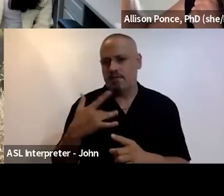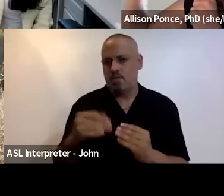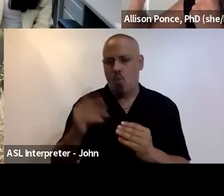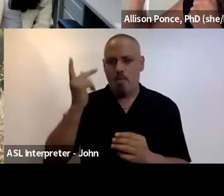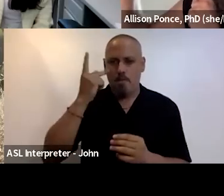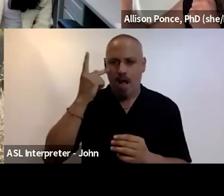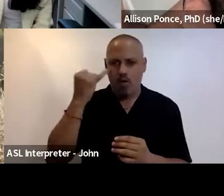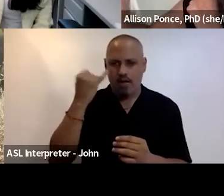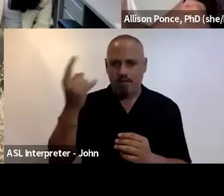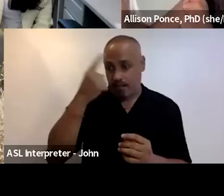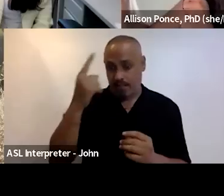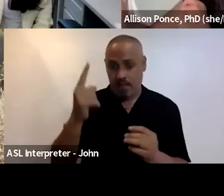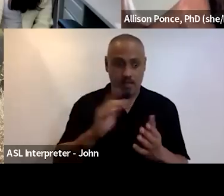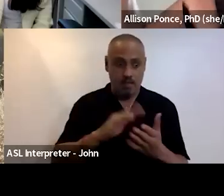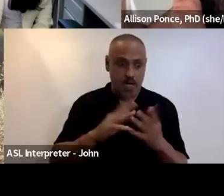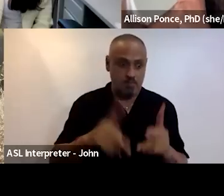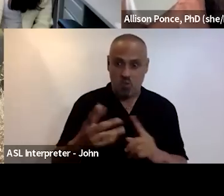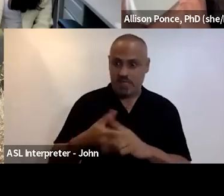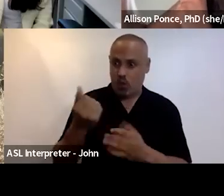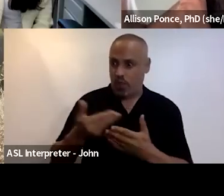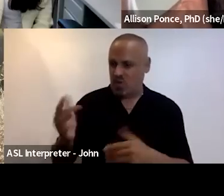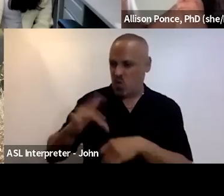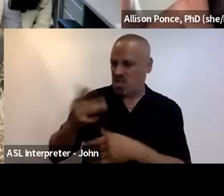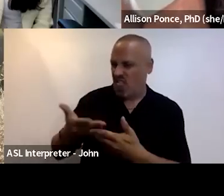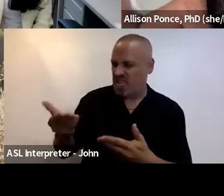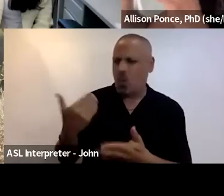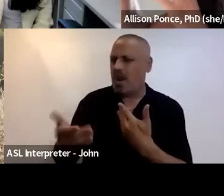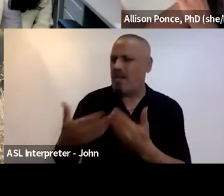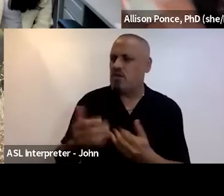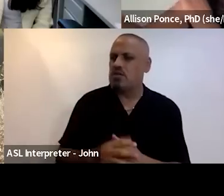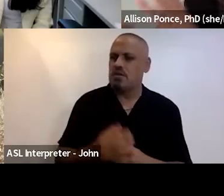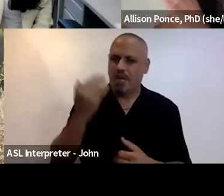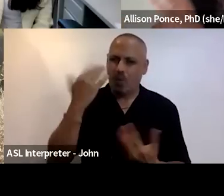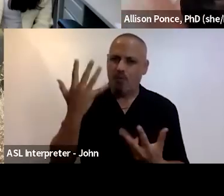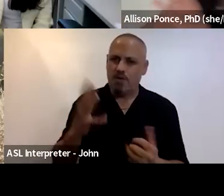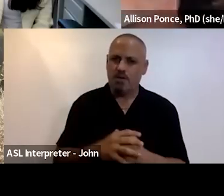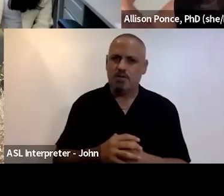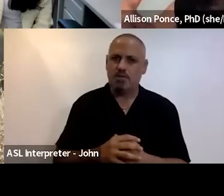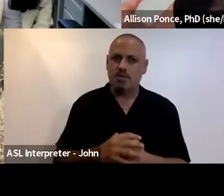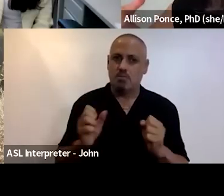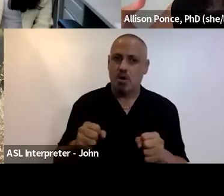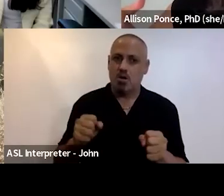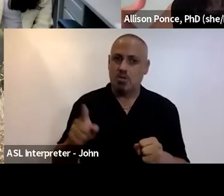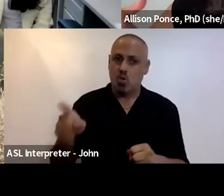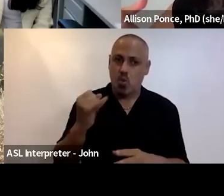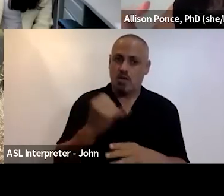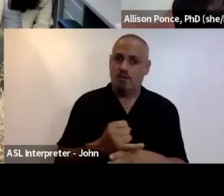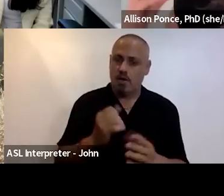if they think the maintenance person is going to steal their things or touch their things, or whatever, but you know that perhaps your intervention could be helpful to them.